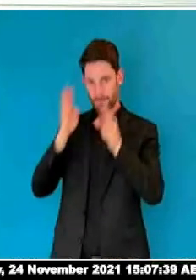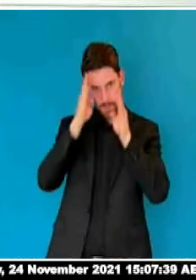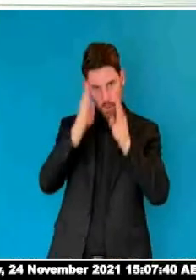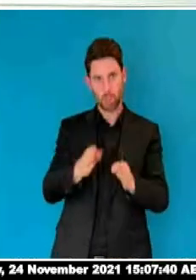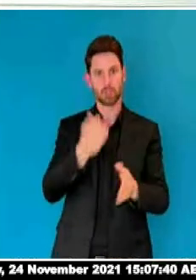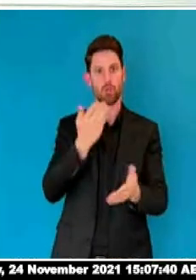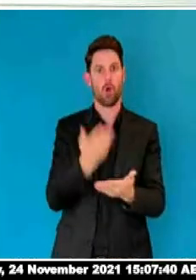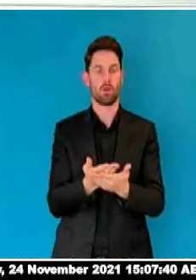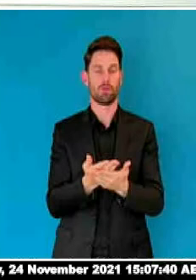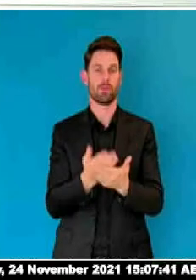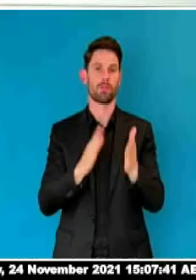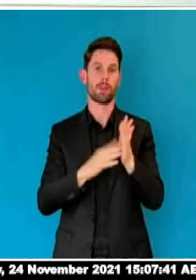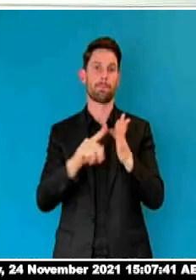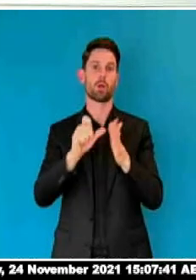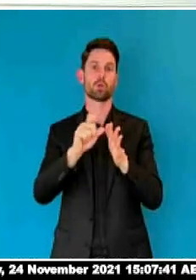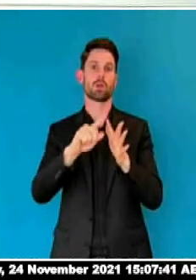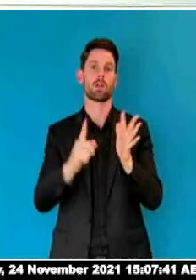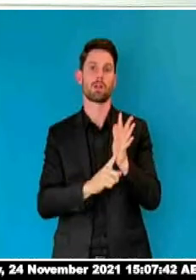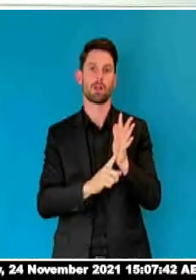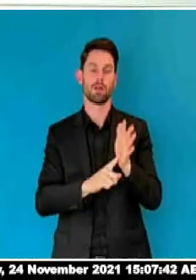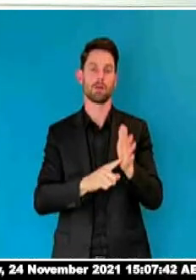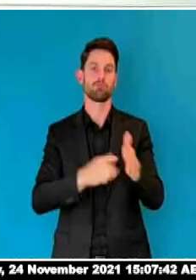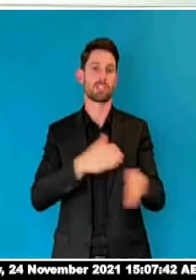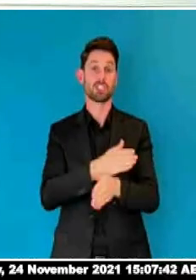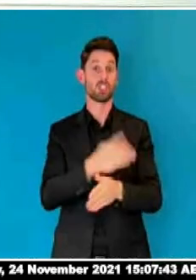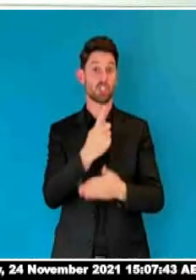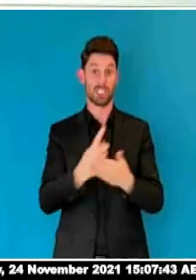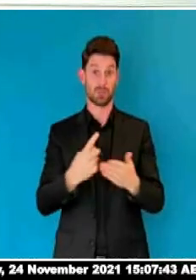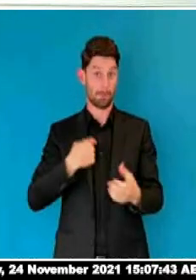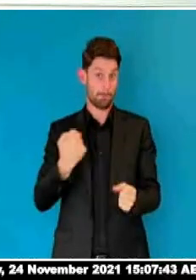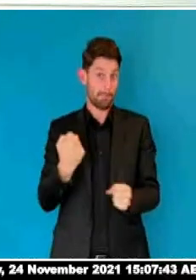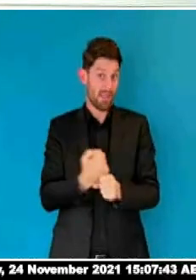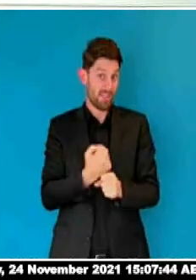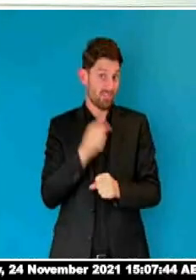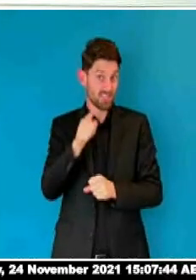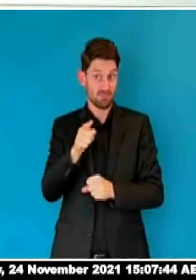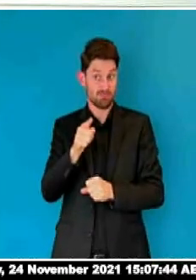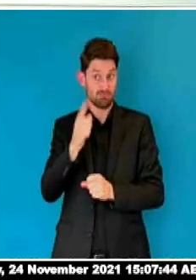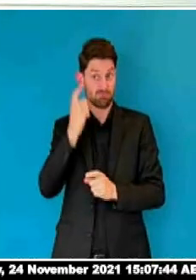We were simply making an observation that inspectors have the view that people with